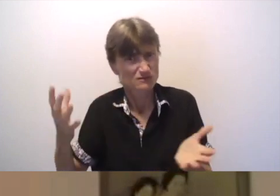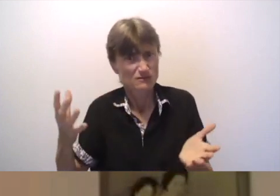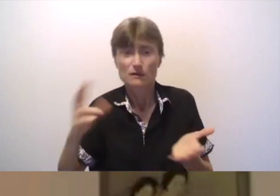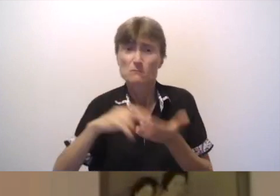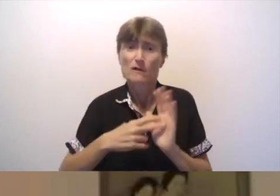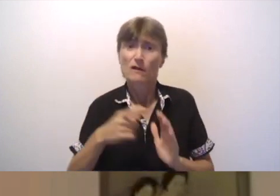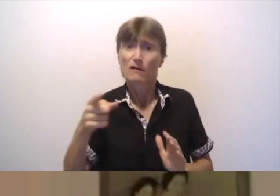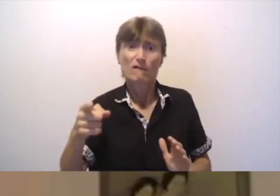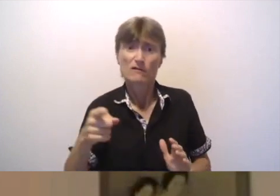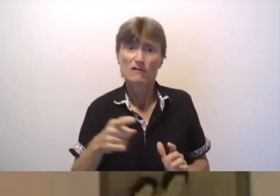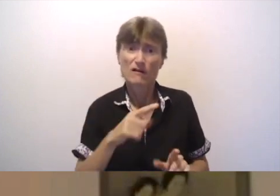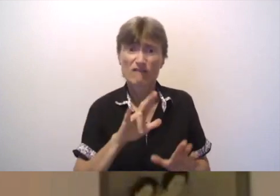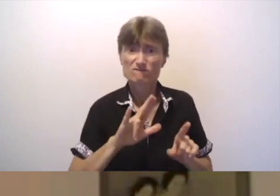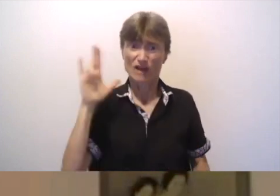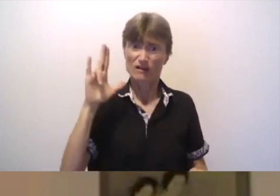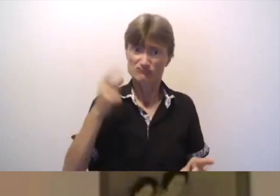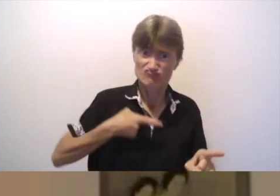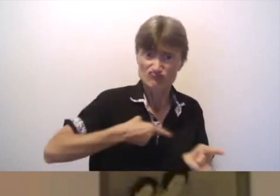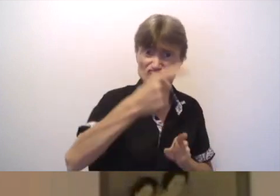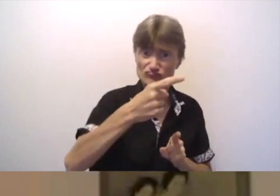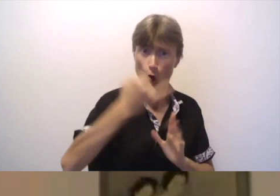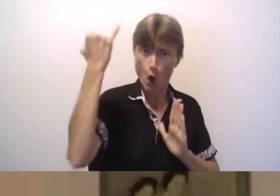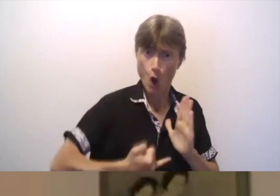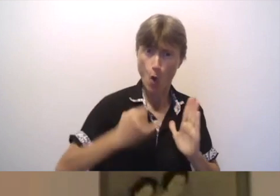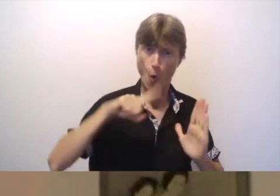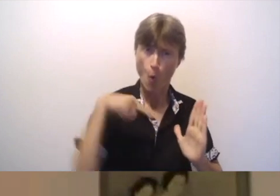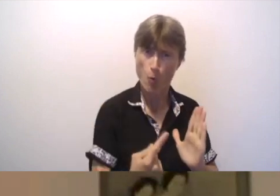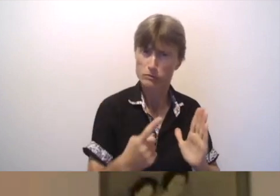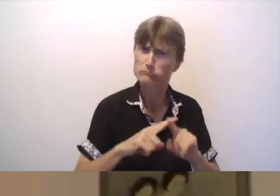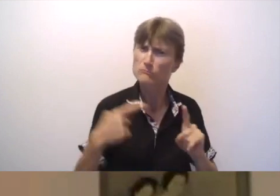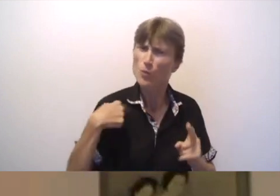and so i think what's important is that if when we build support